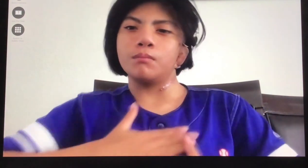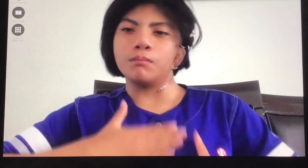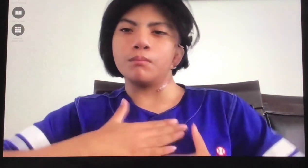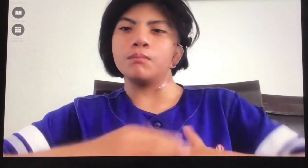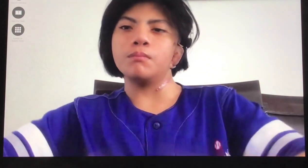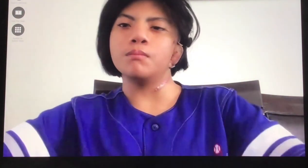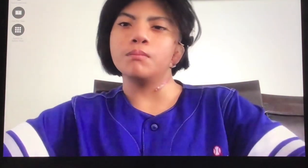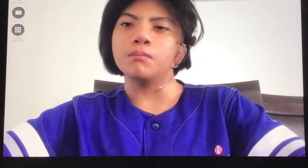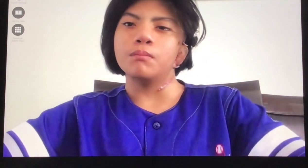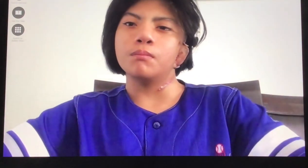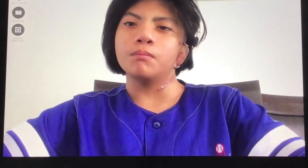I enjoyed it.